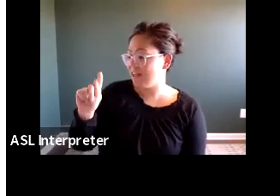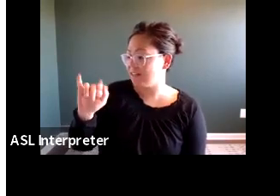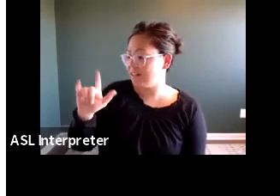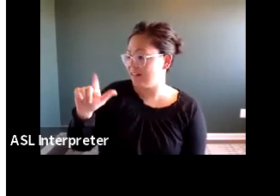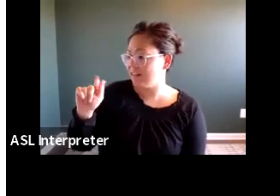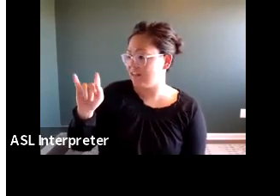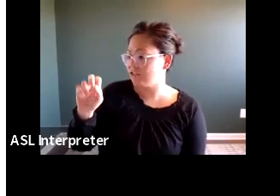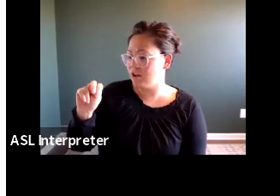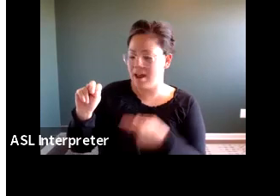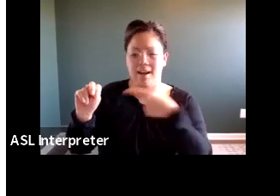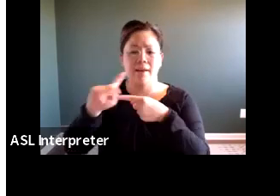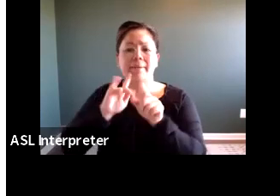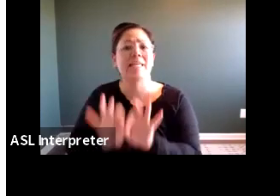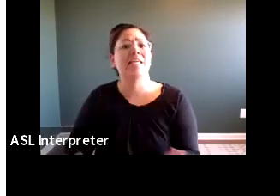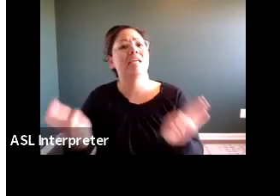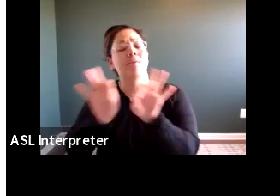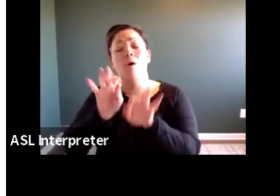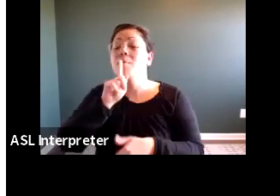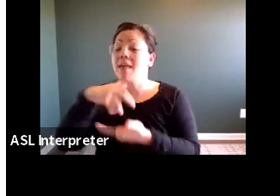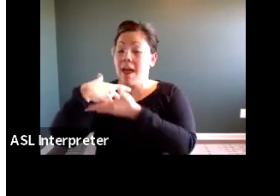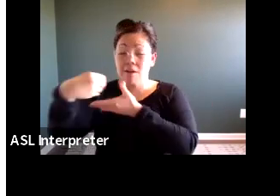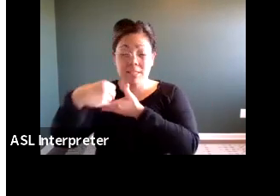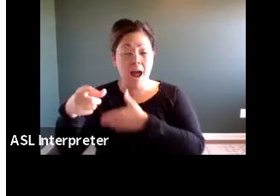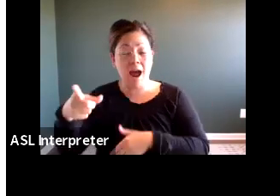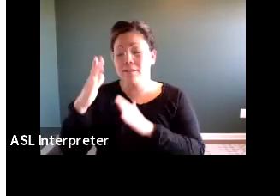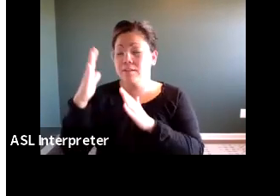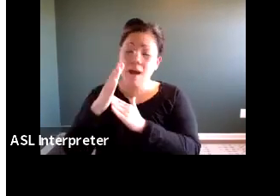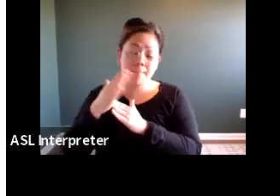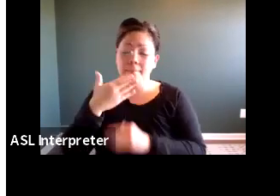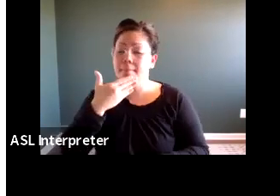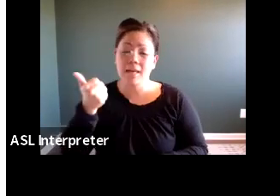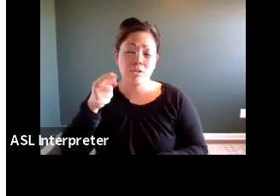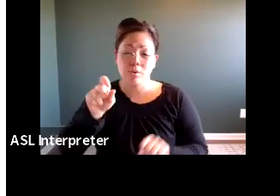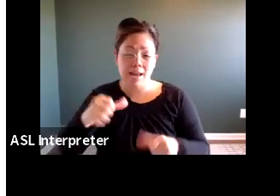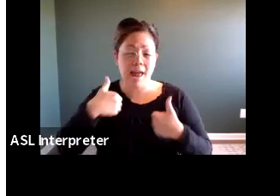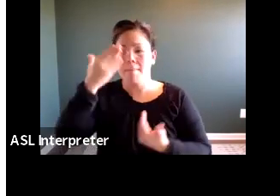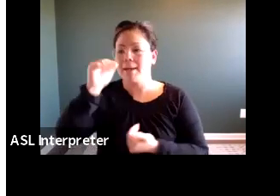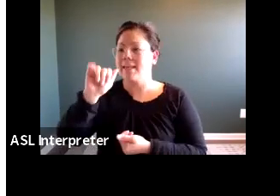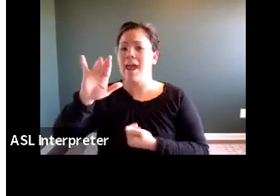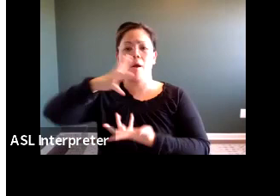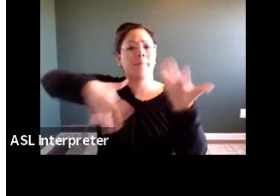but outside is the absolute best ventilation that you can have because you have, of course, all of the outdoors.